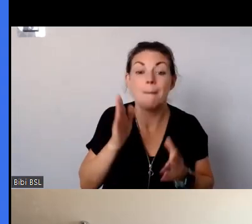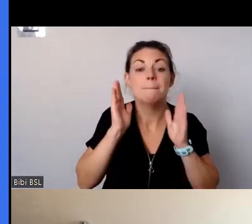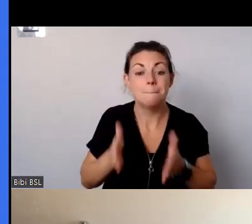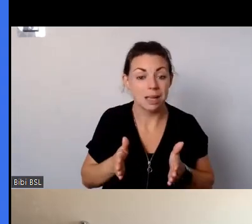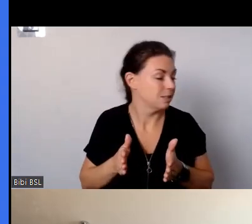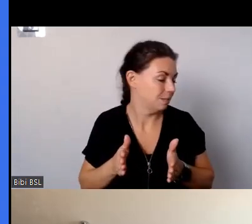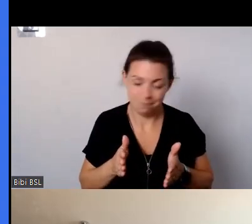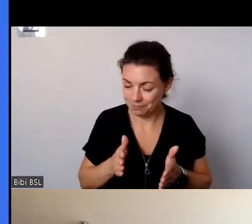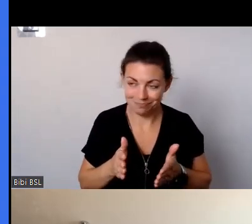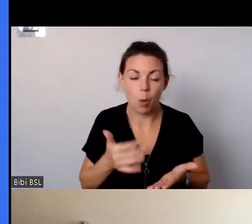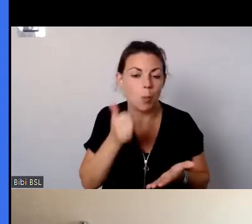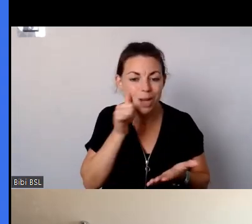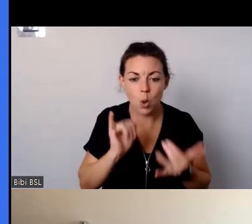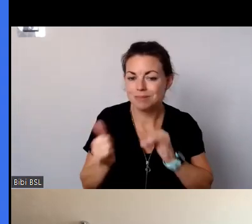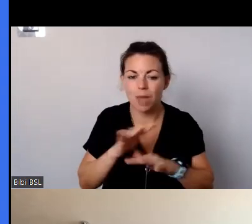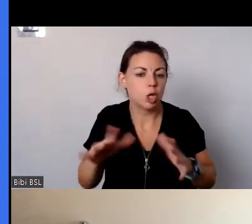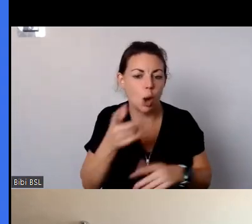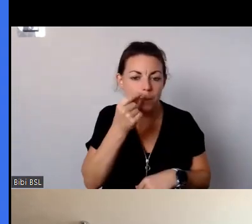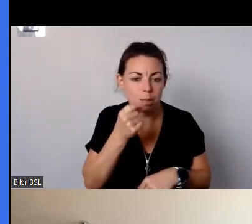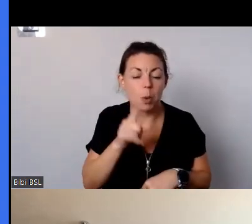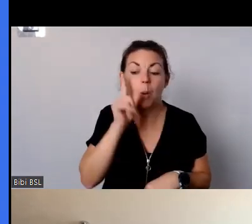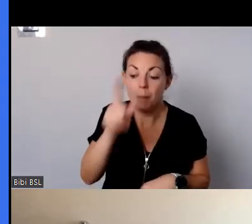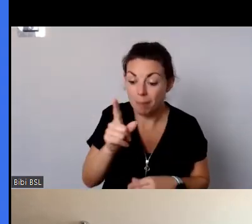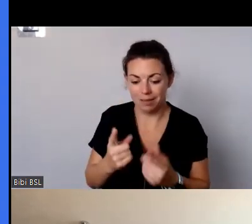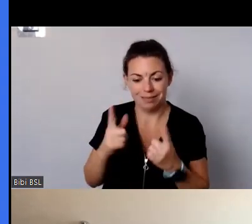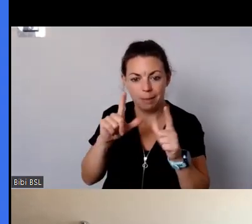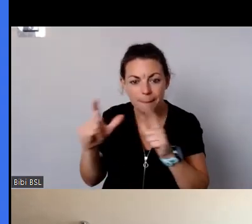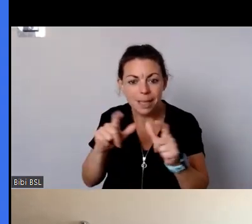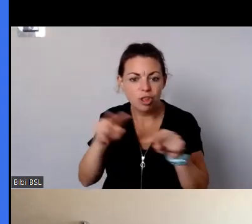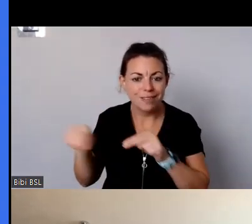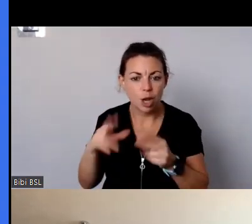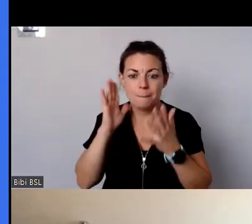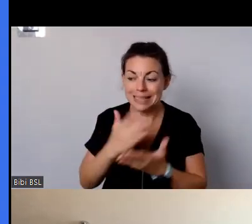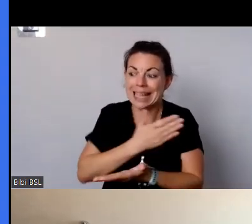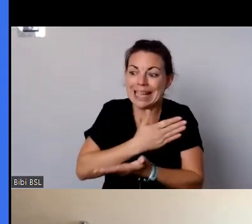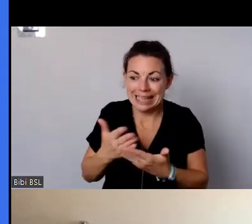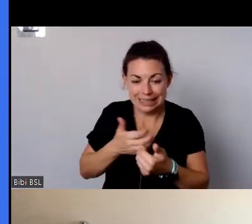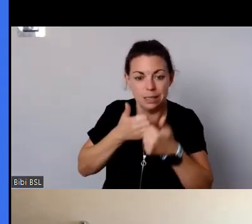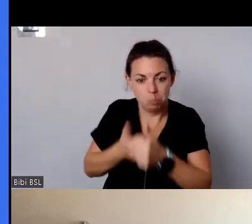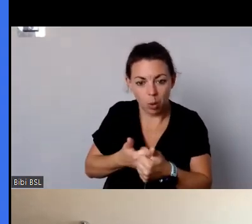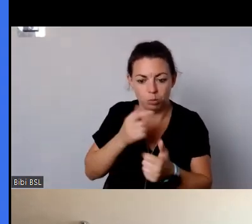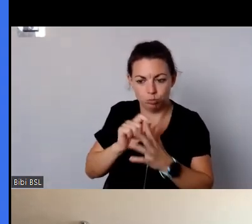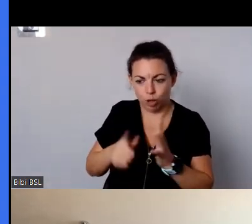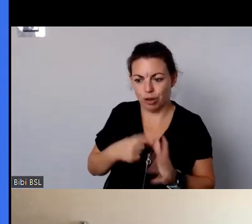of explaining what your project is or supporting to explain what your project is.